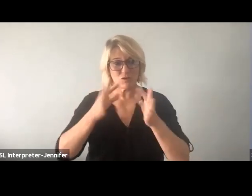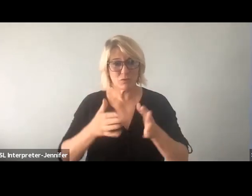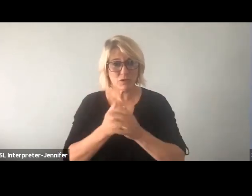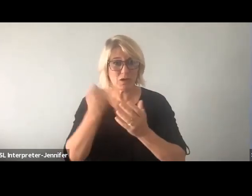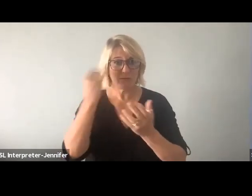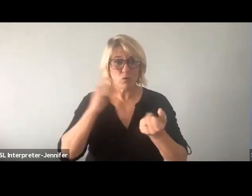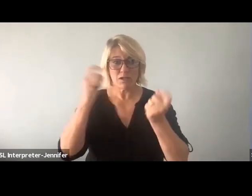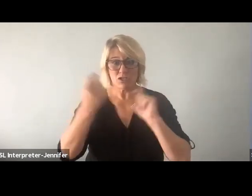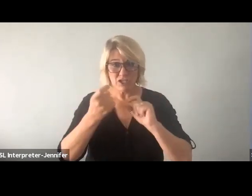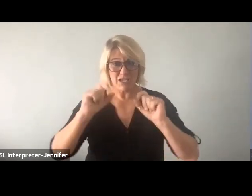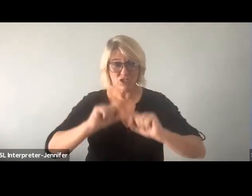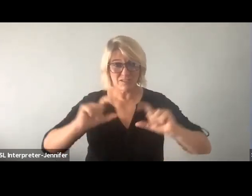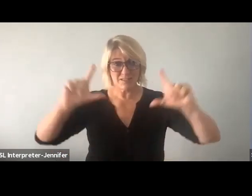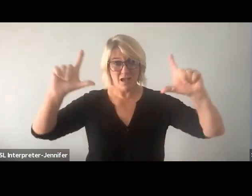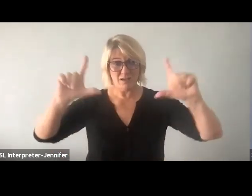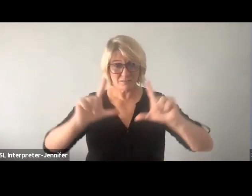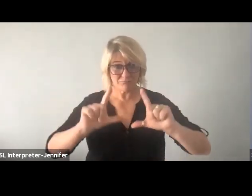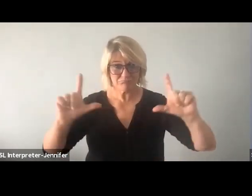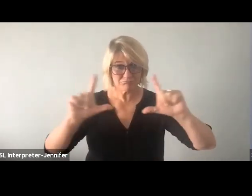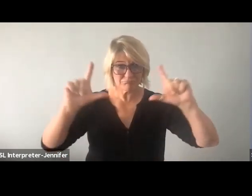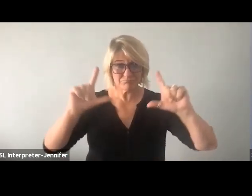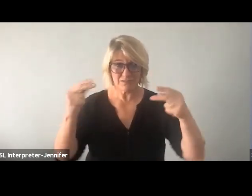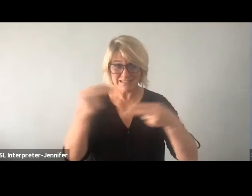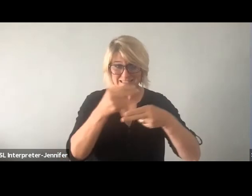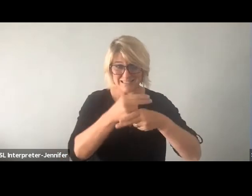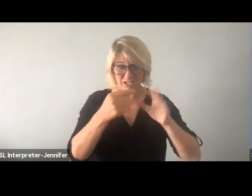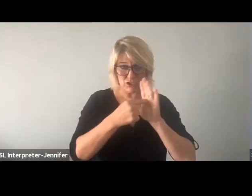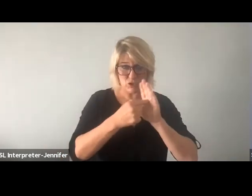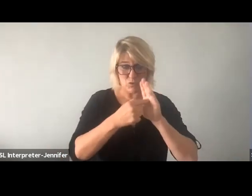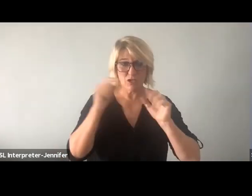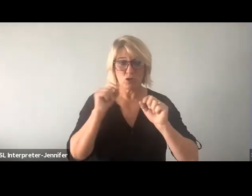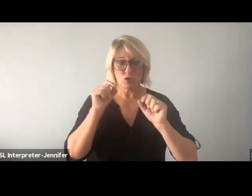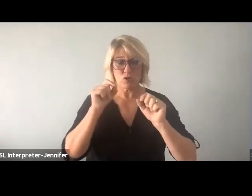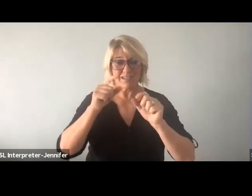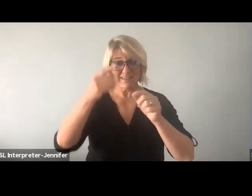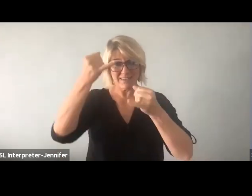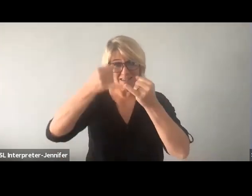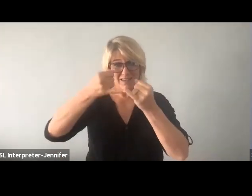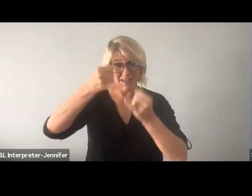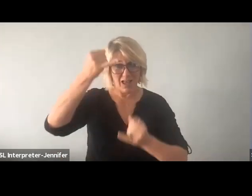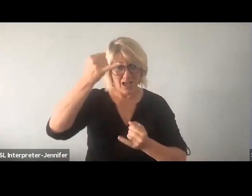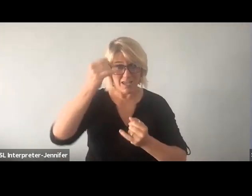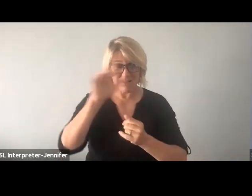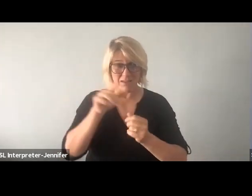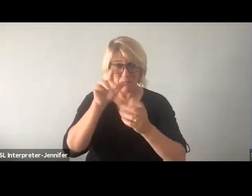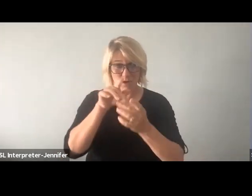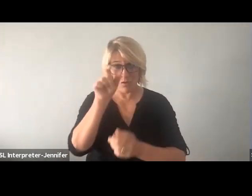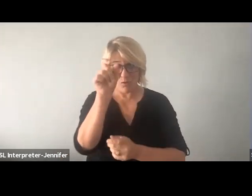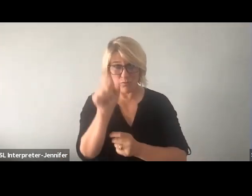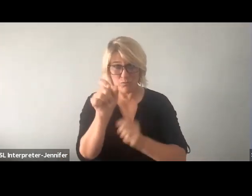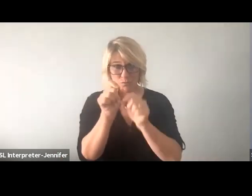interpreting, you will find the interpreter on the screen. If you would like to change the size of your